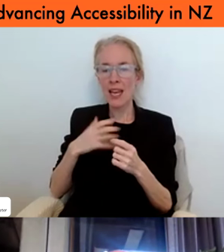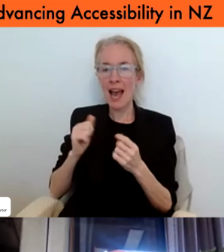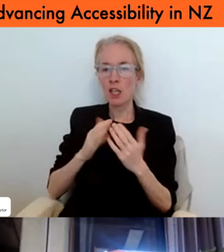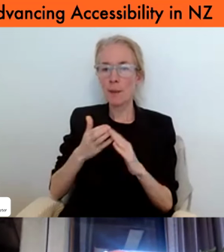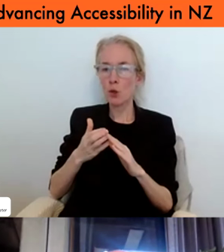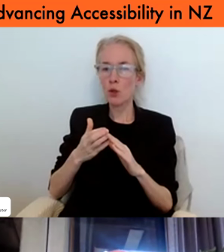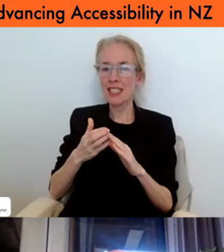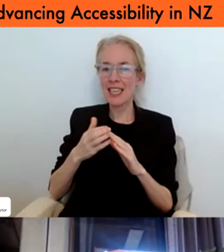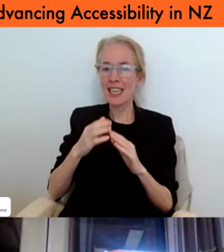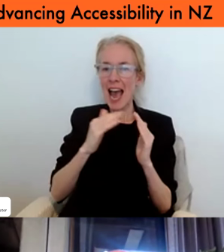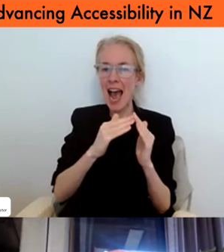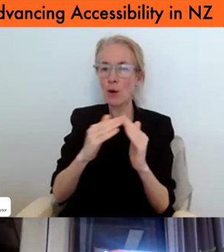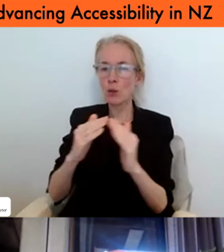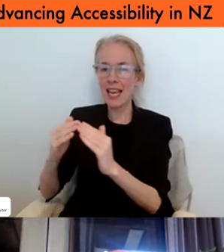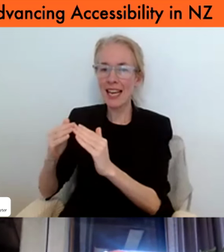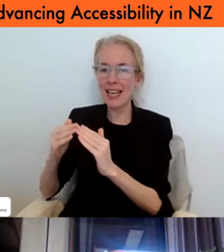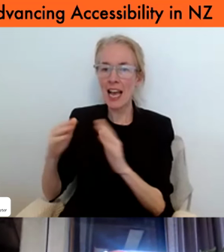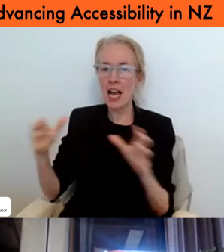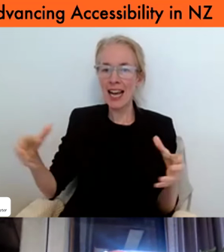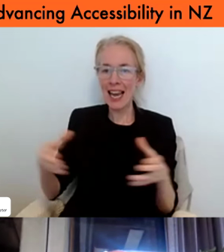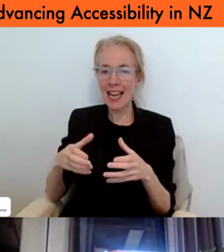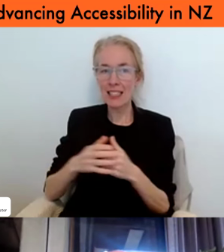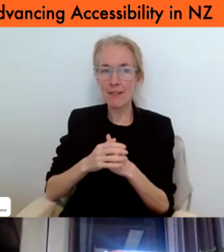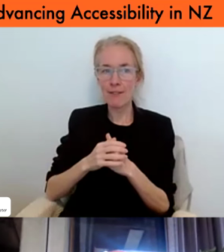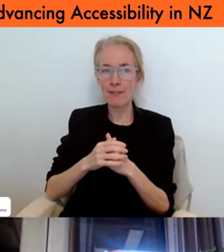disability, across all disabilities, on housing; that research was published